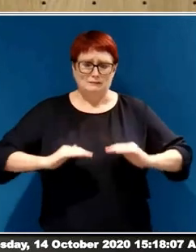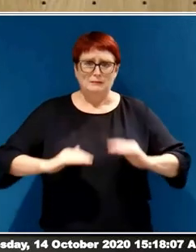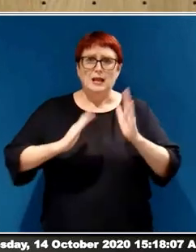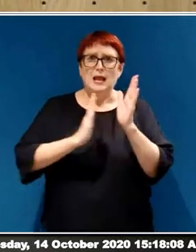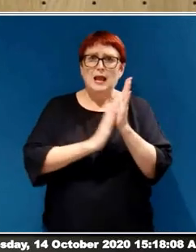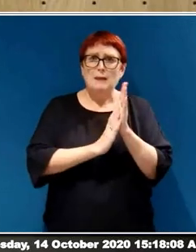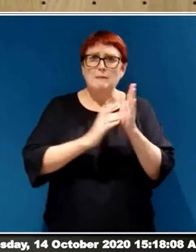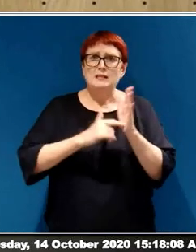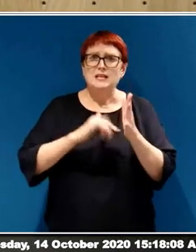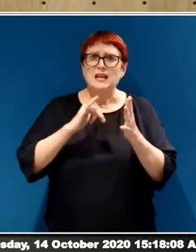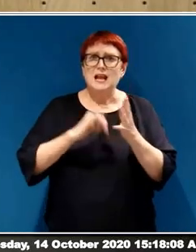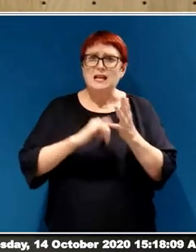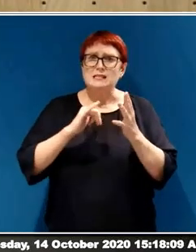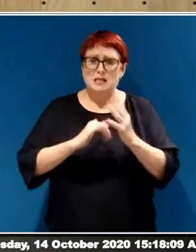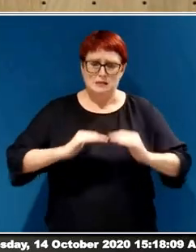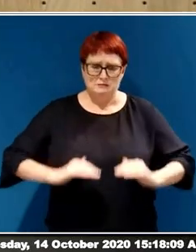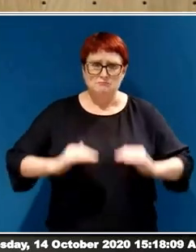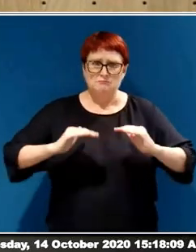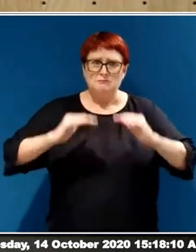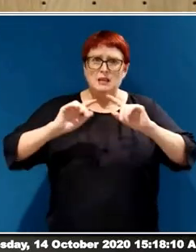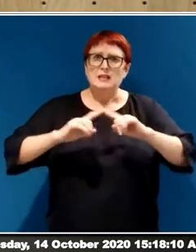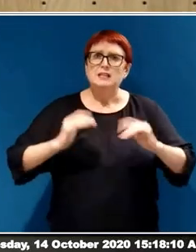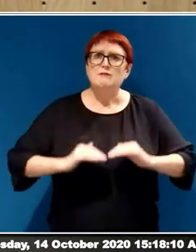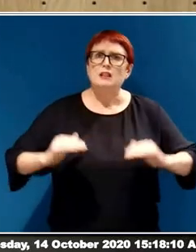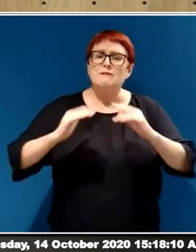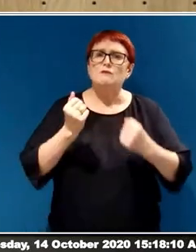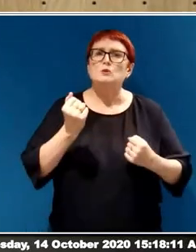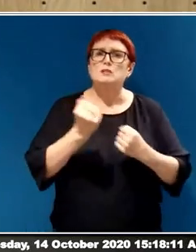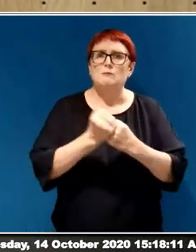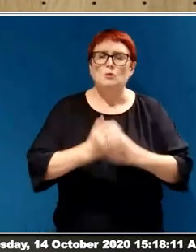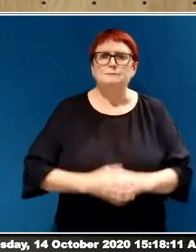I will also use a similar example to Dr de Bruin.